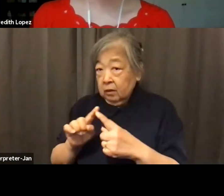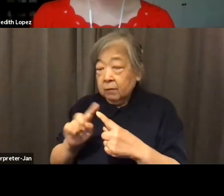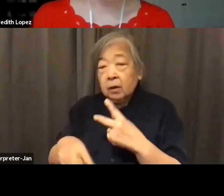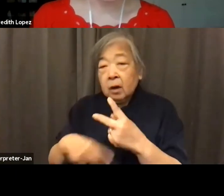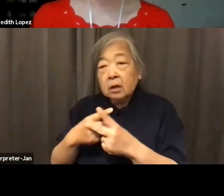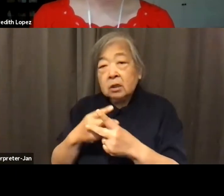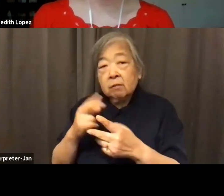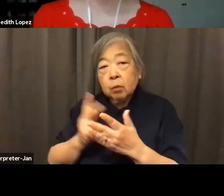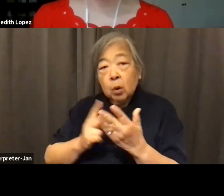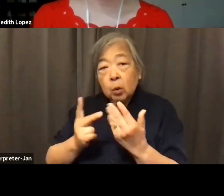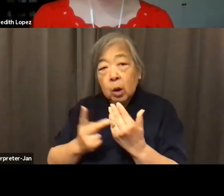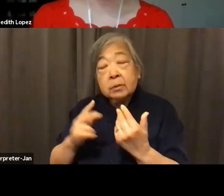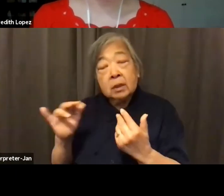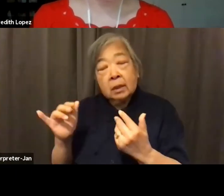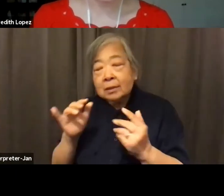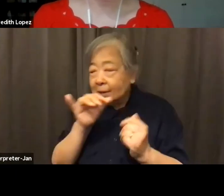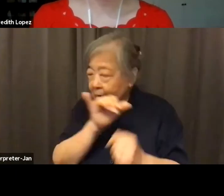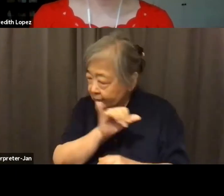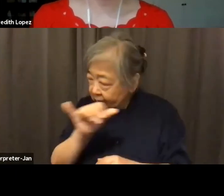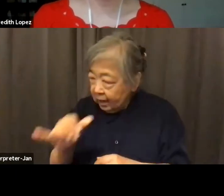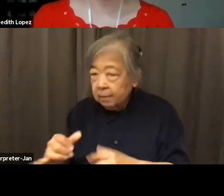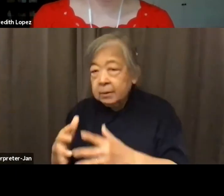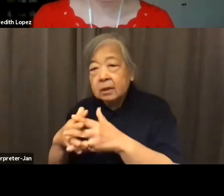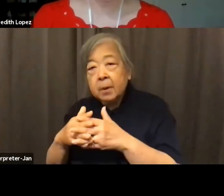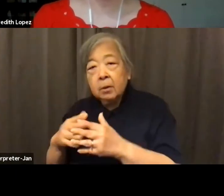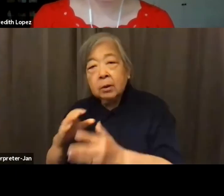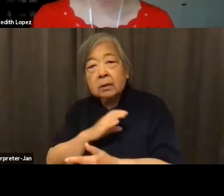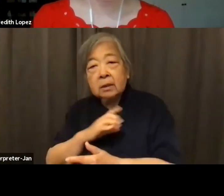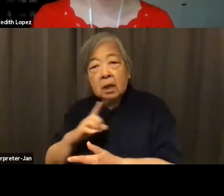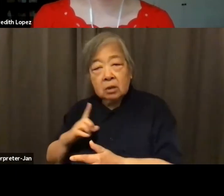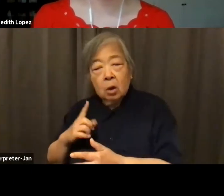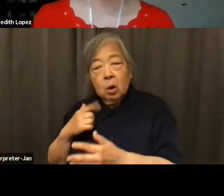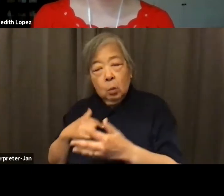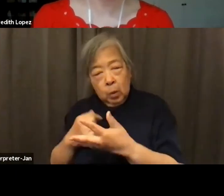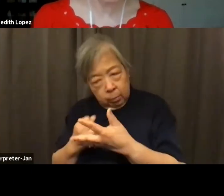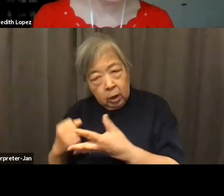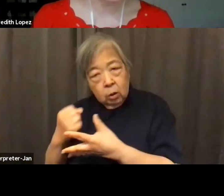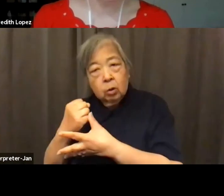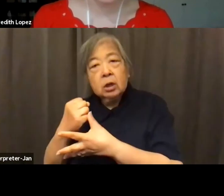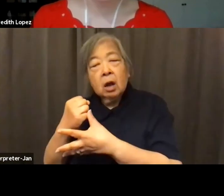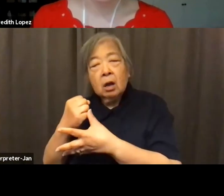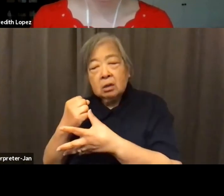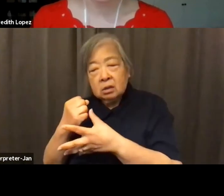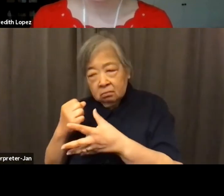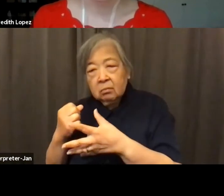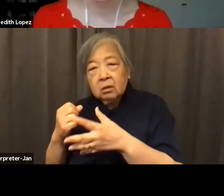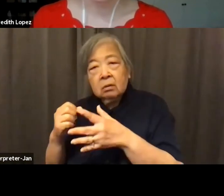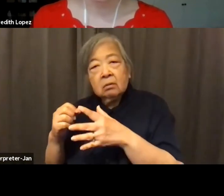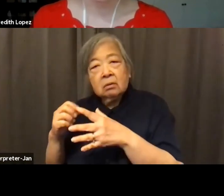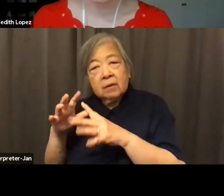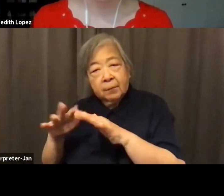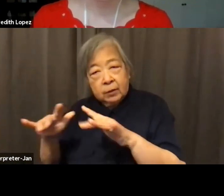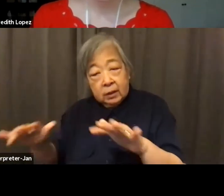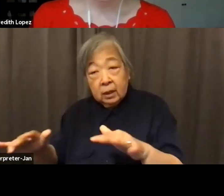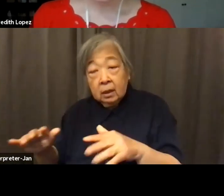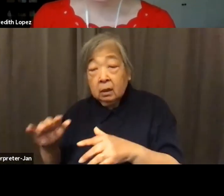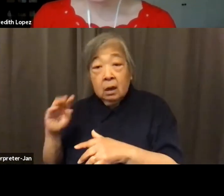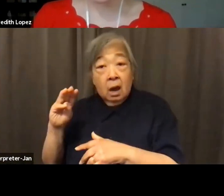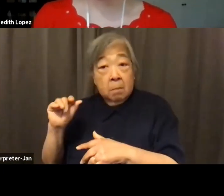Like American Councils, we really prioritize inclusivity on the Mandela Washington Fellowship as well as our other programs.